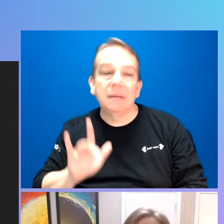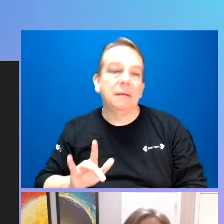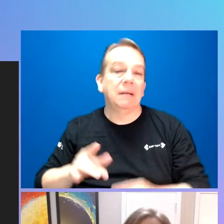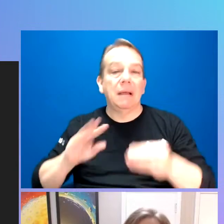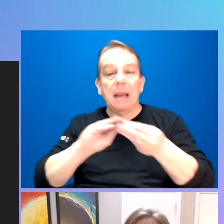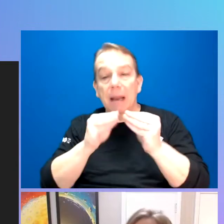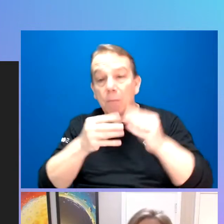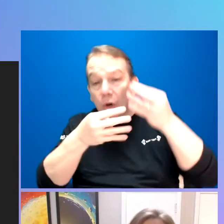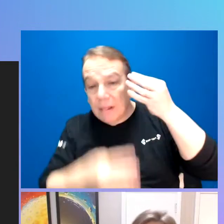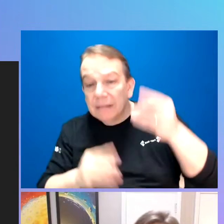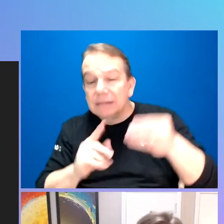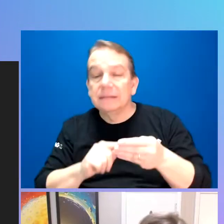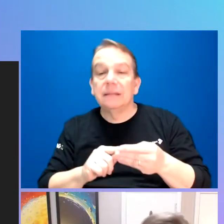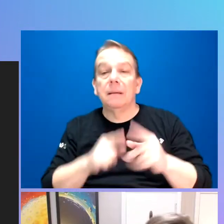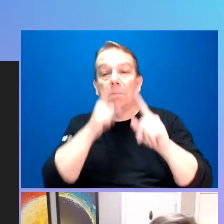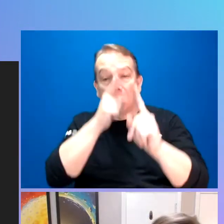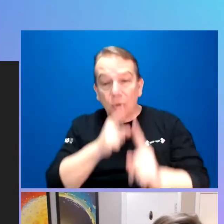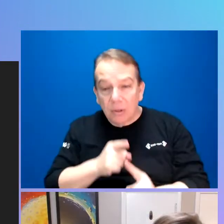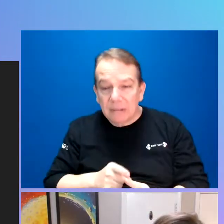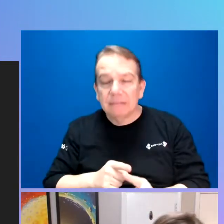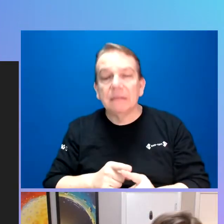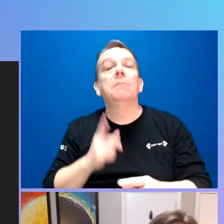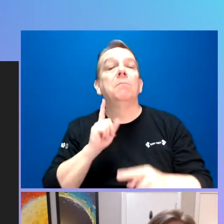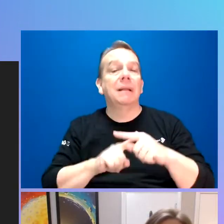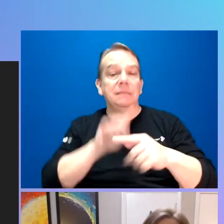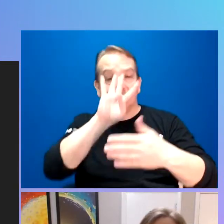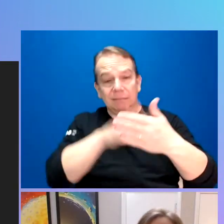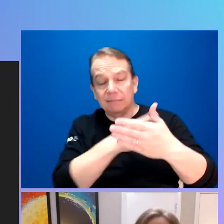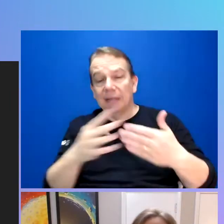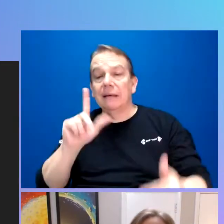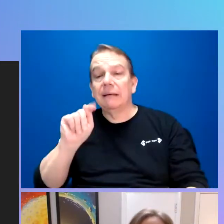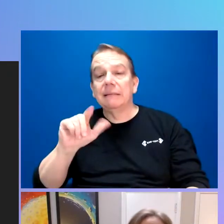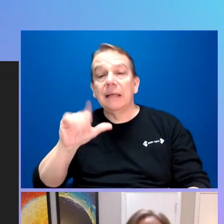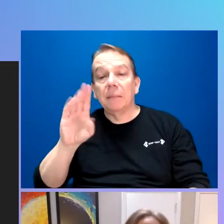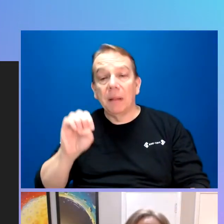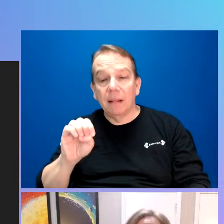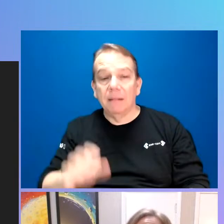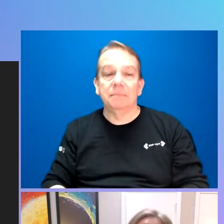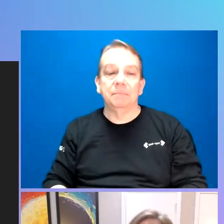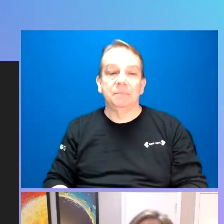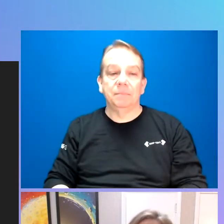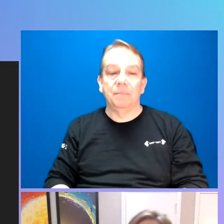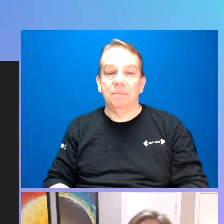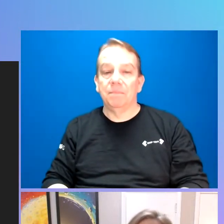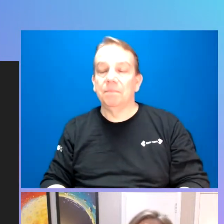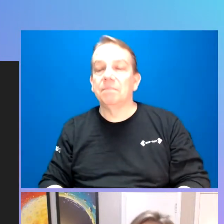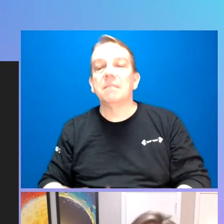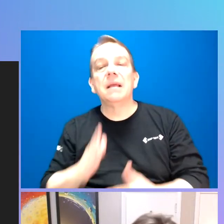tables. And now some elements